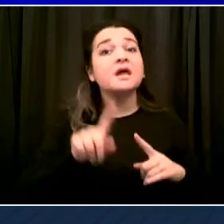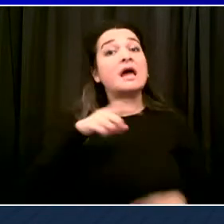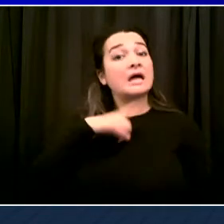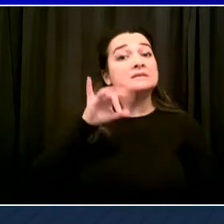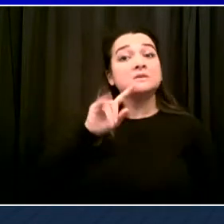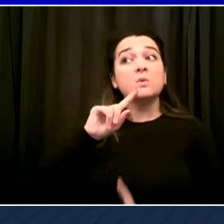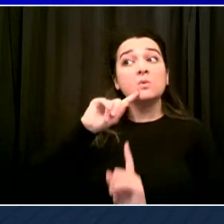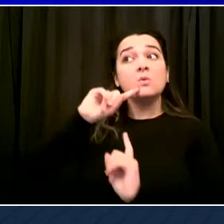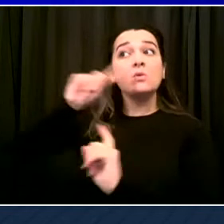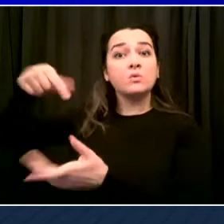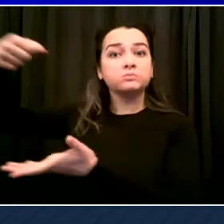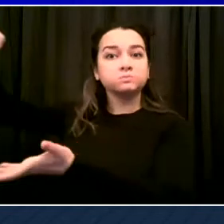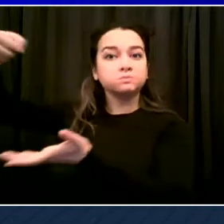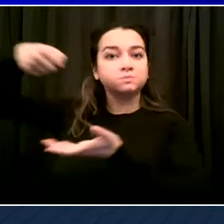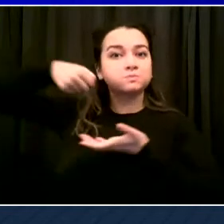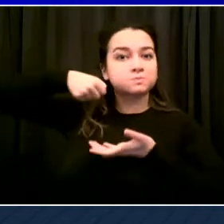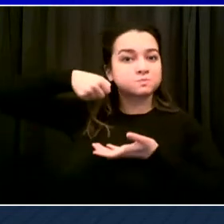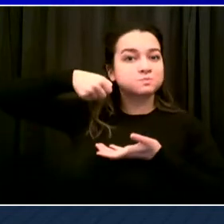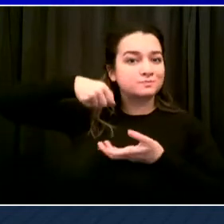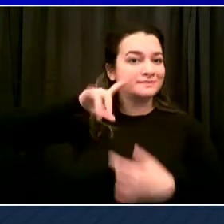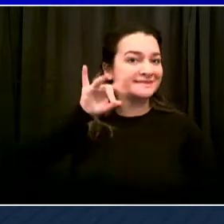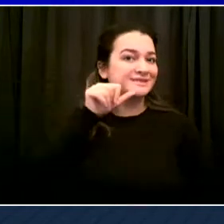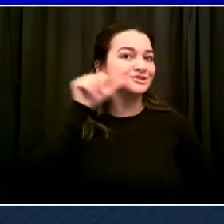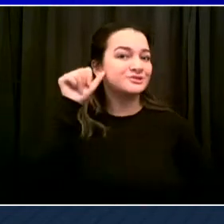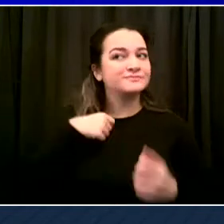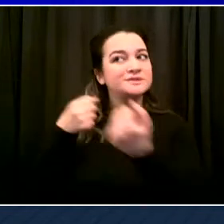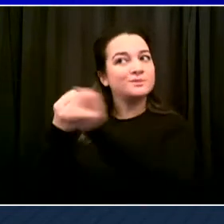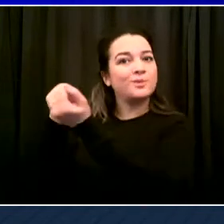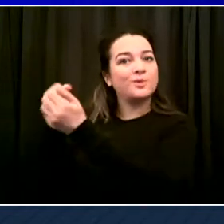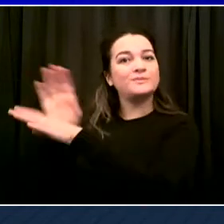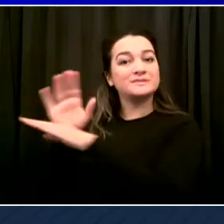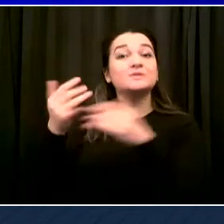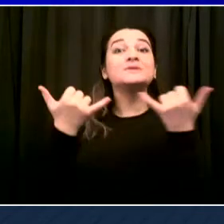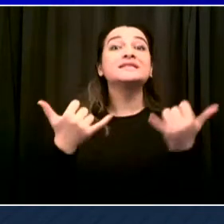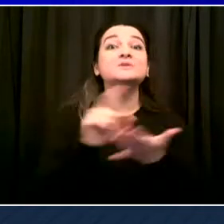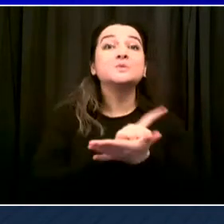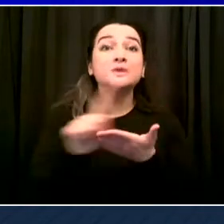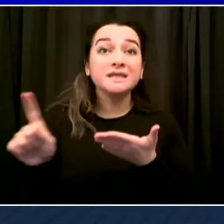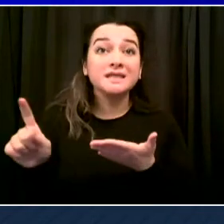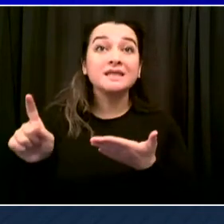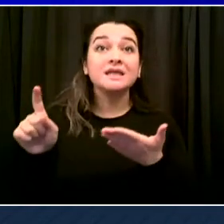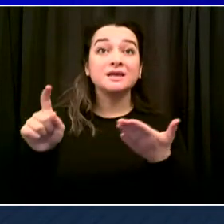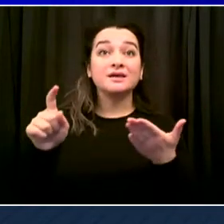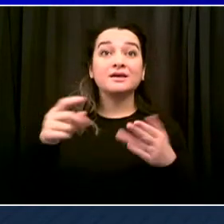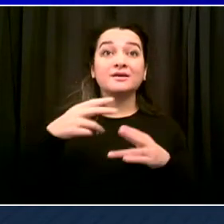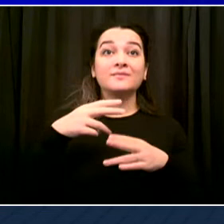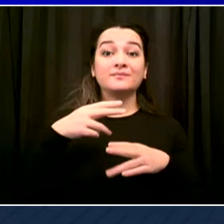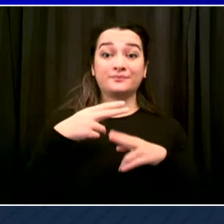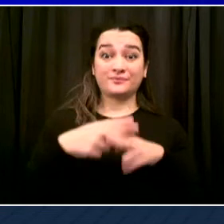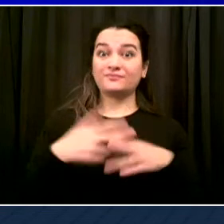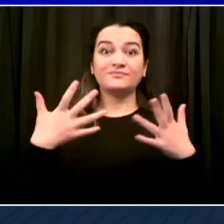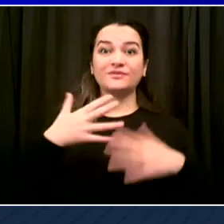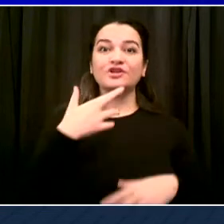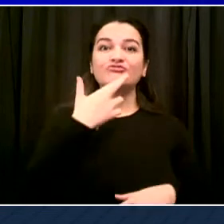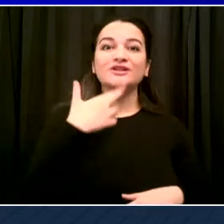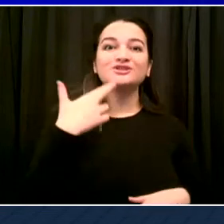THE UPPER EAST SIDE. THIS IS THE FIRST EVER RRESTAARAUNN WTEEK TO GO, AND W